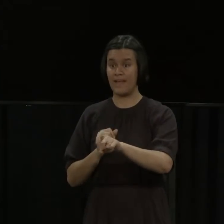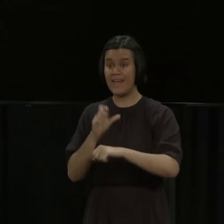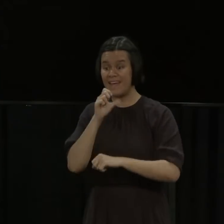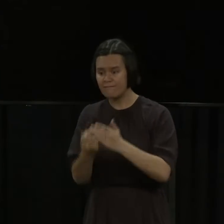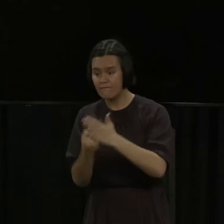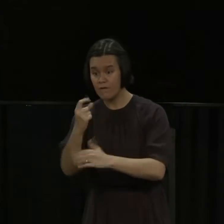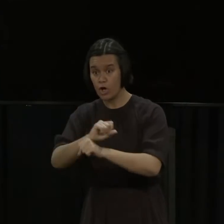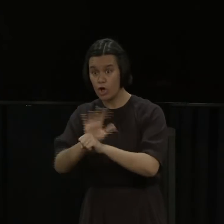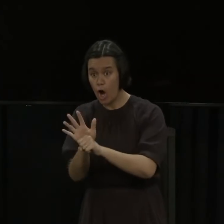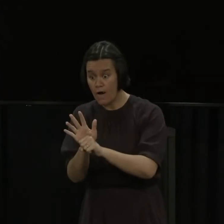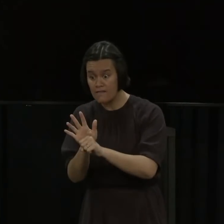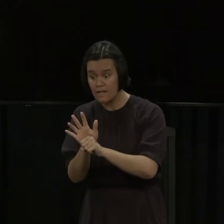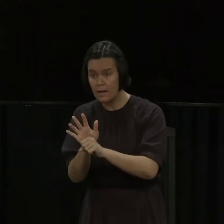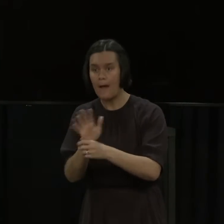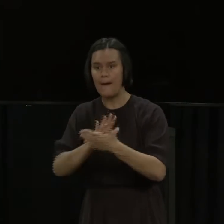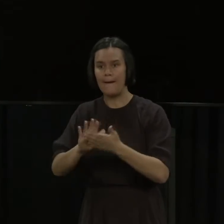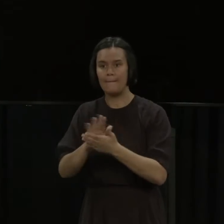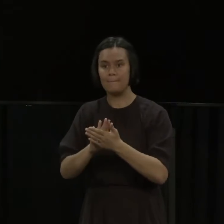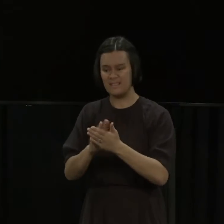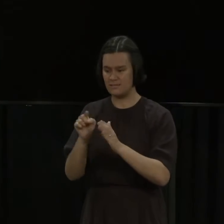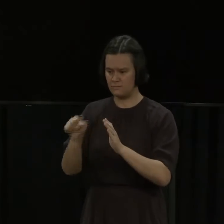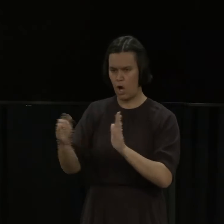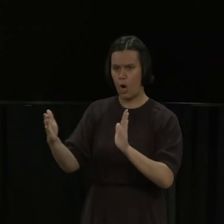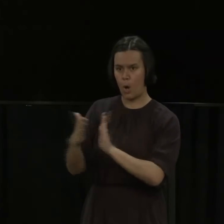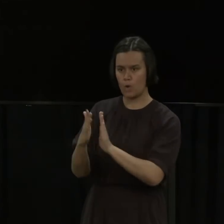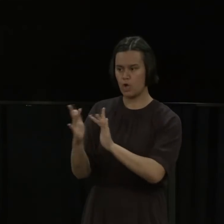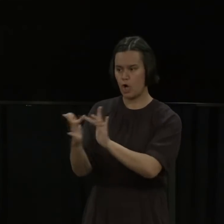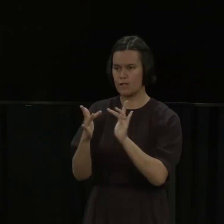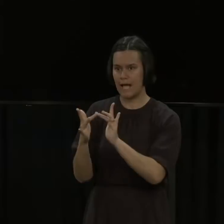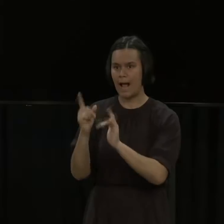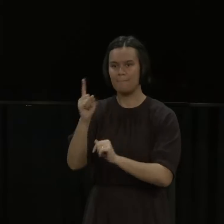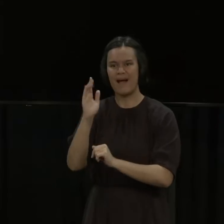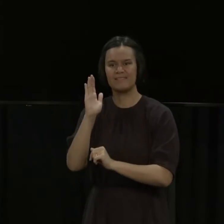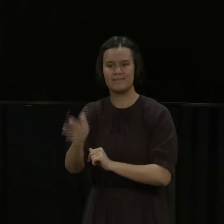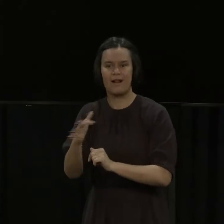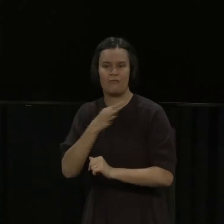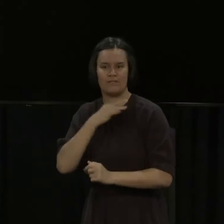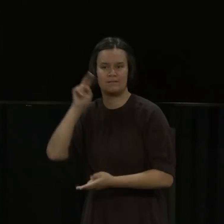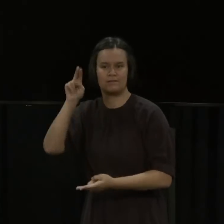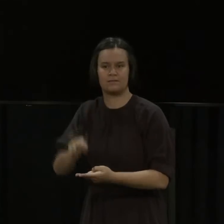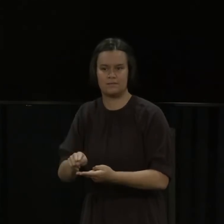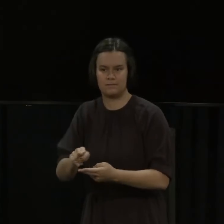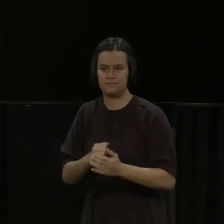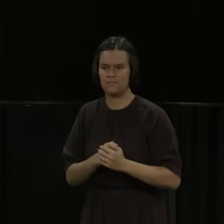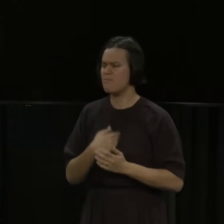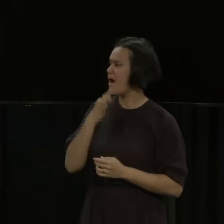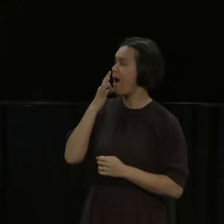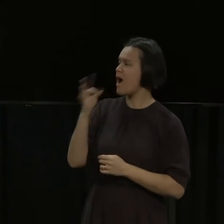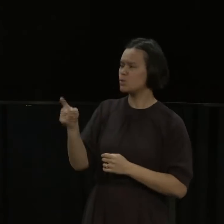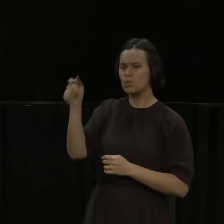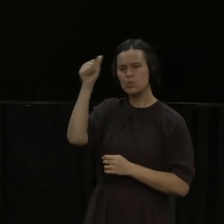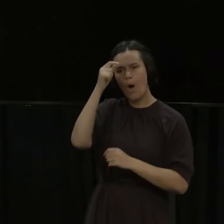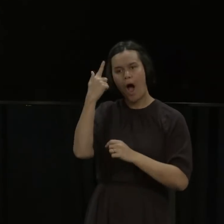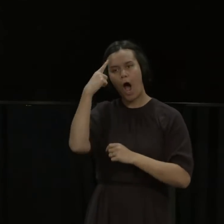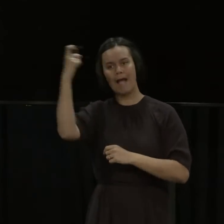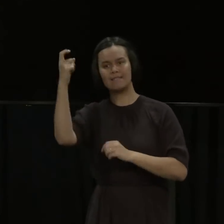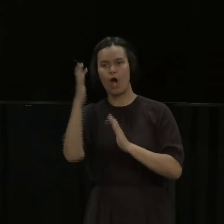If they test positive during the isolation period, we have contained the risk to a smaller